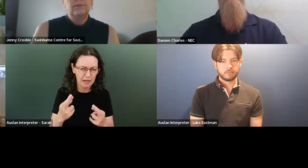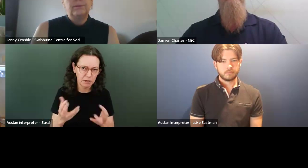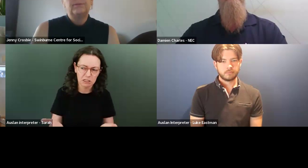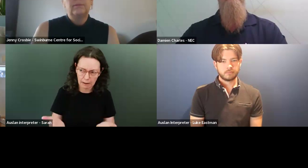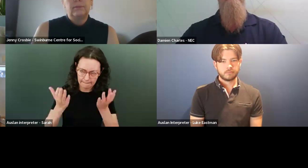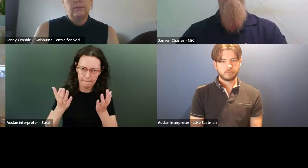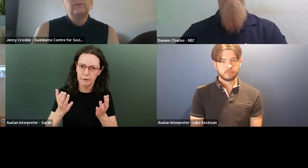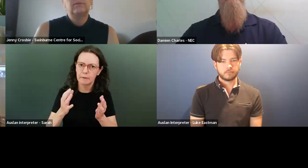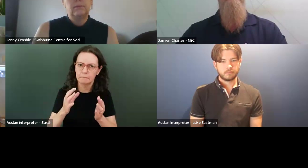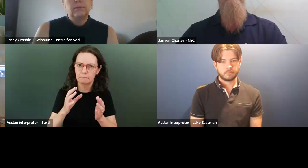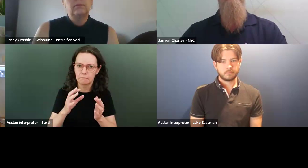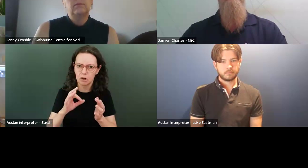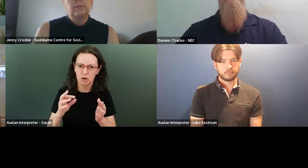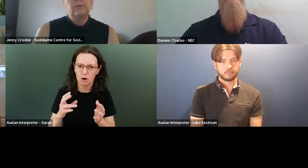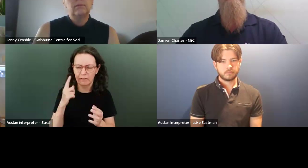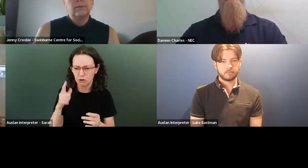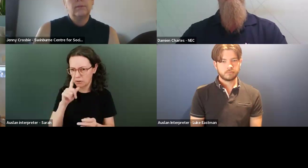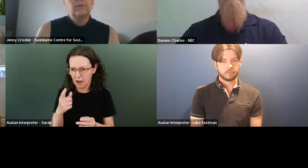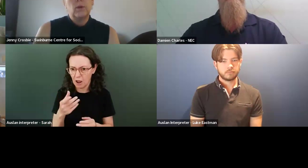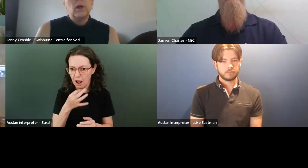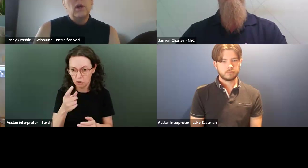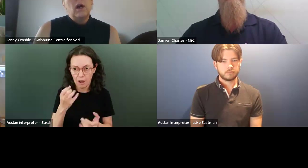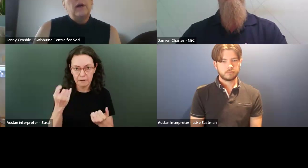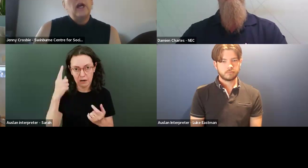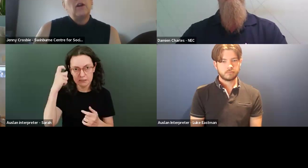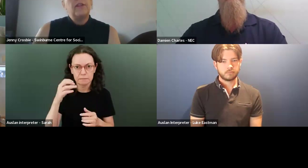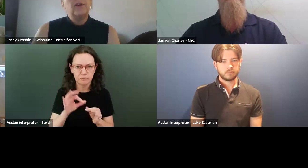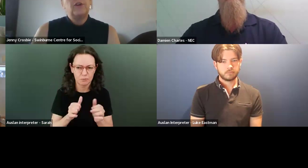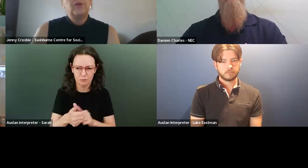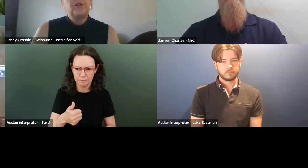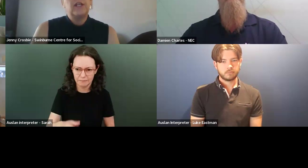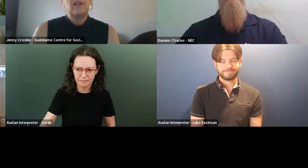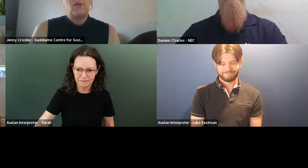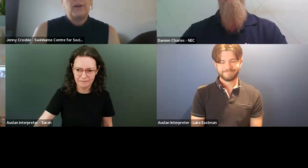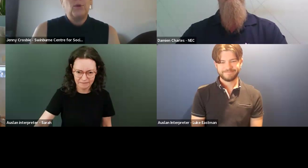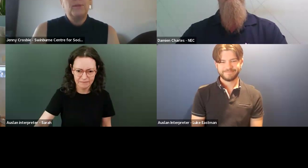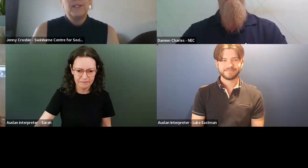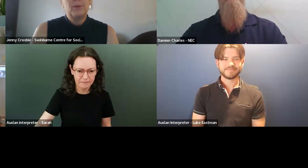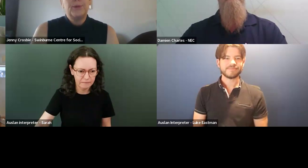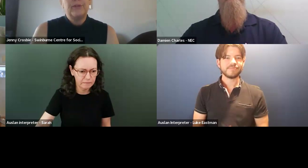through a separate system. Just wondering if you have any thoughts on that, yeah, and I think the critical thing